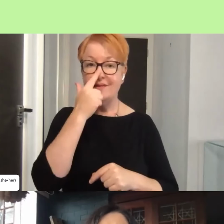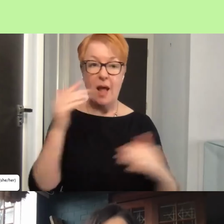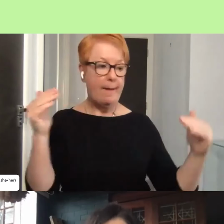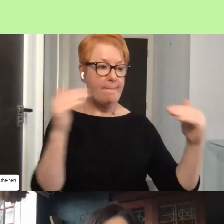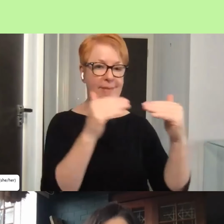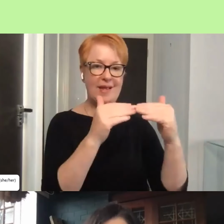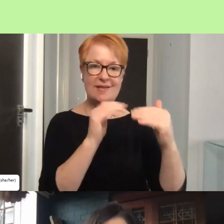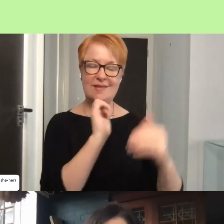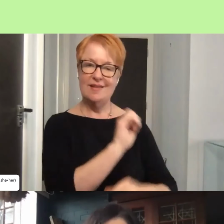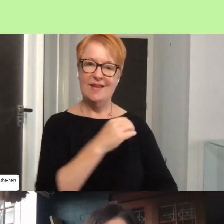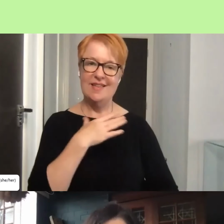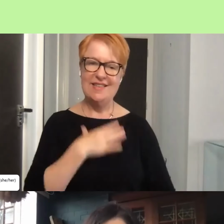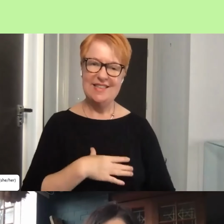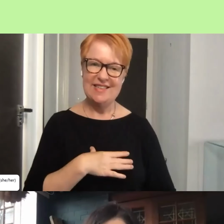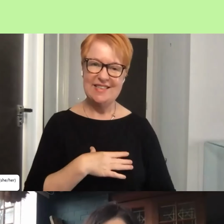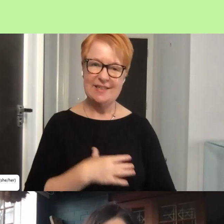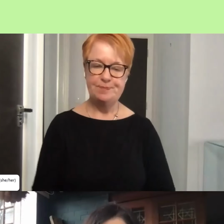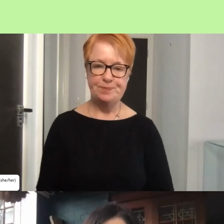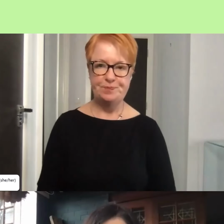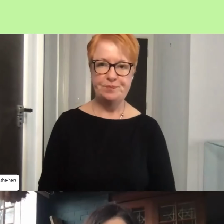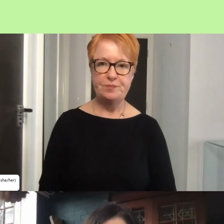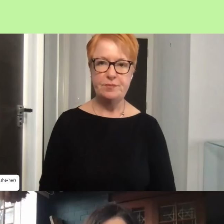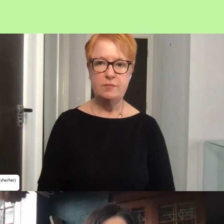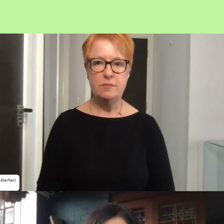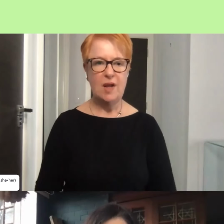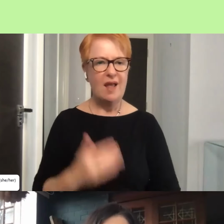And there was never this question, why is this art because it was their needs.